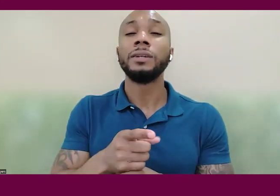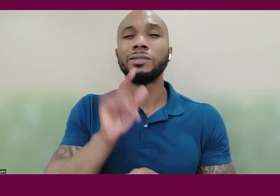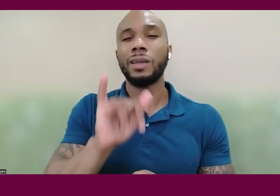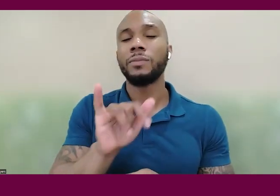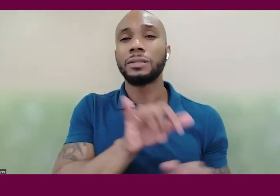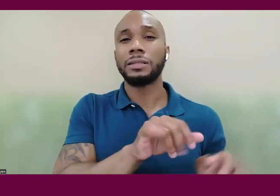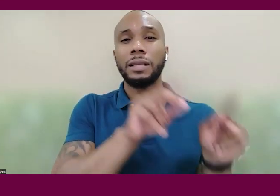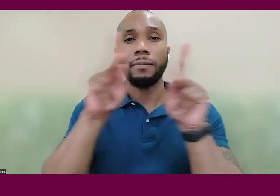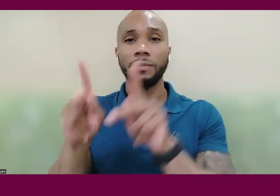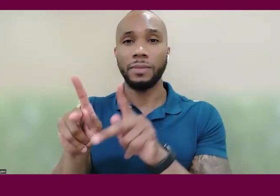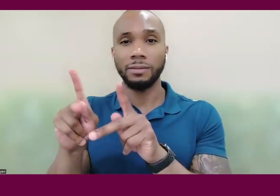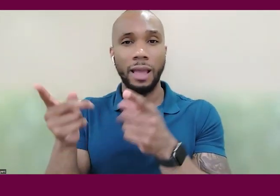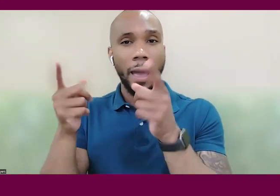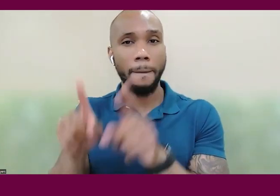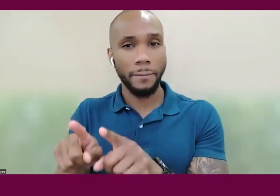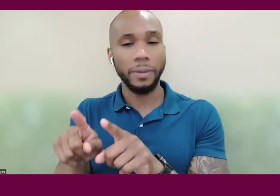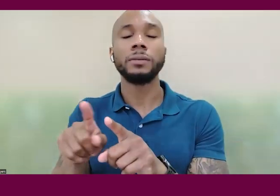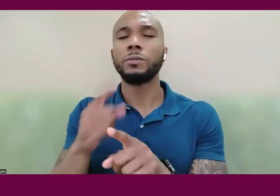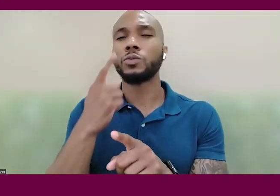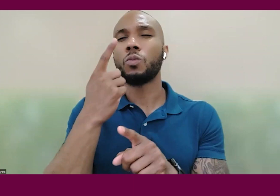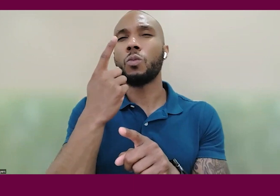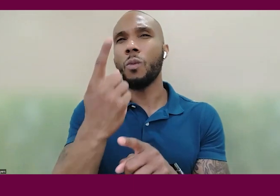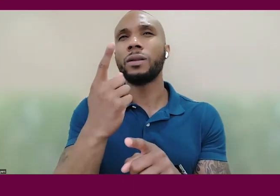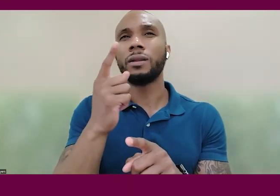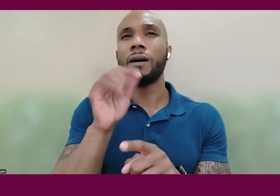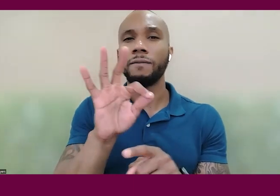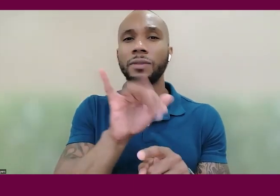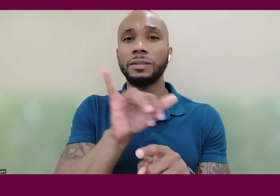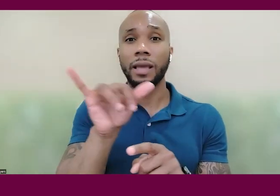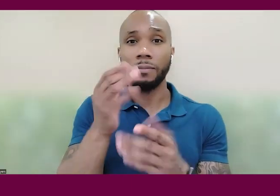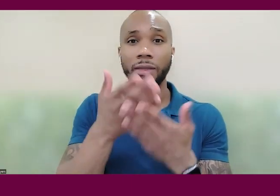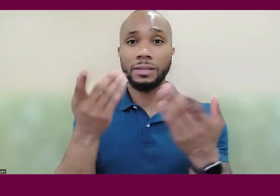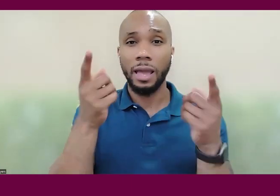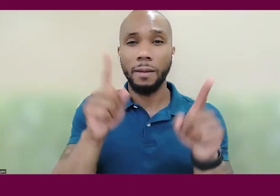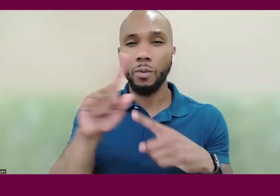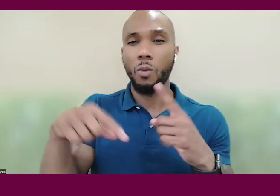That was the same thing that happened, that was one of the same things that happened when